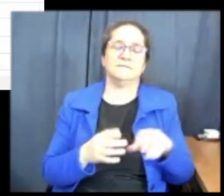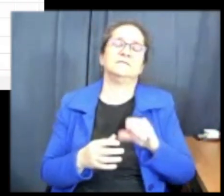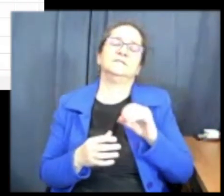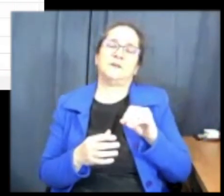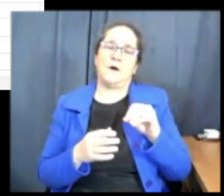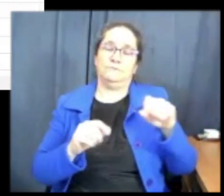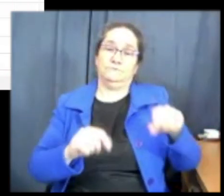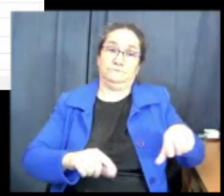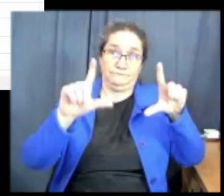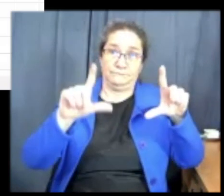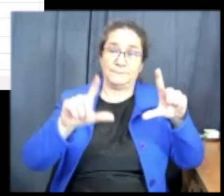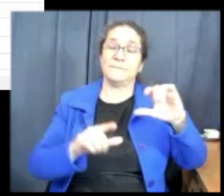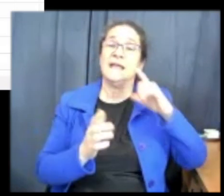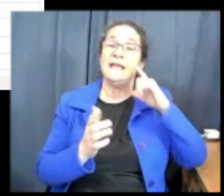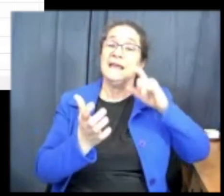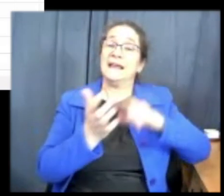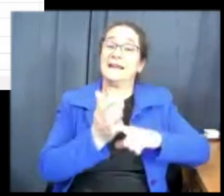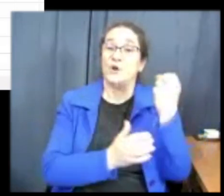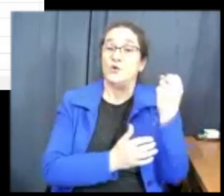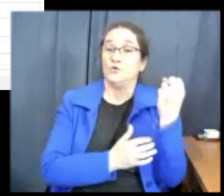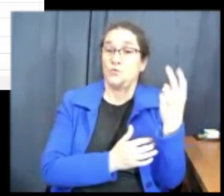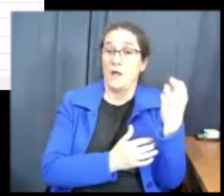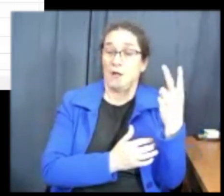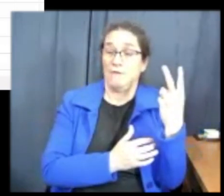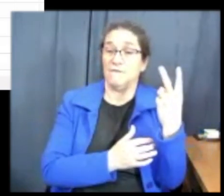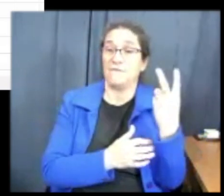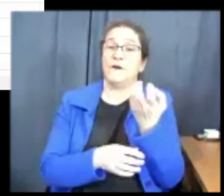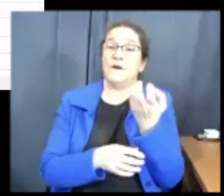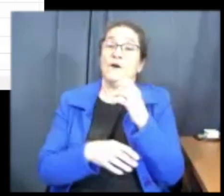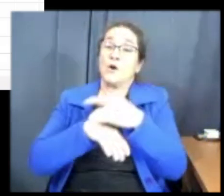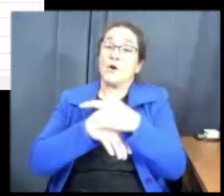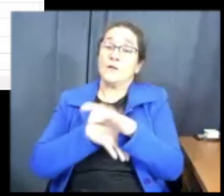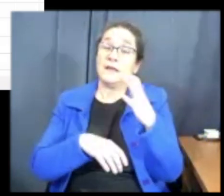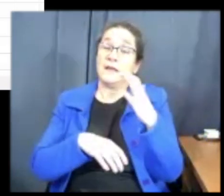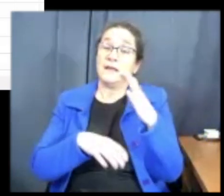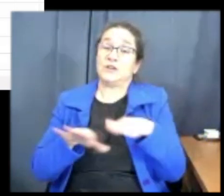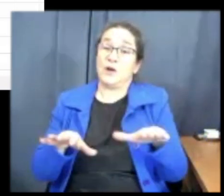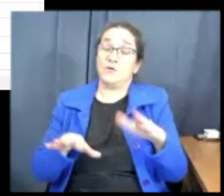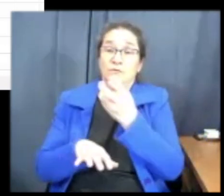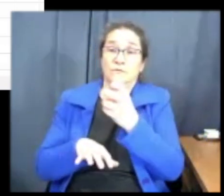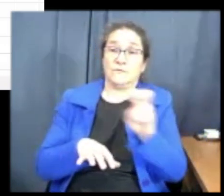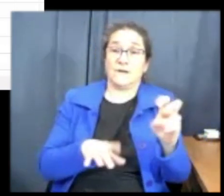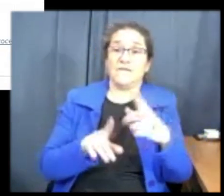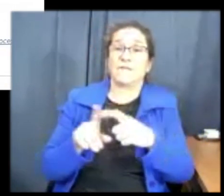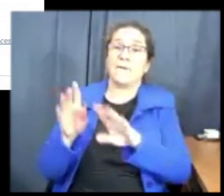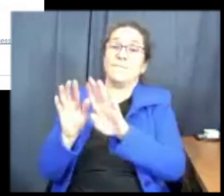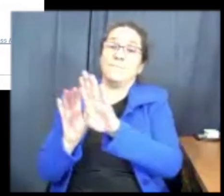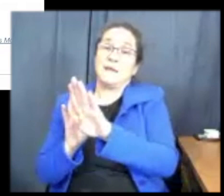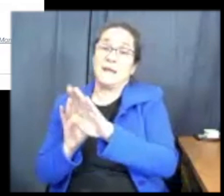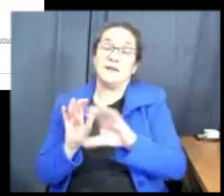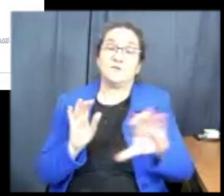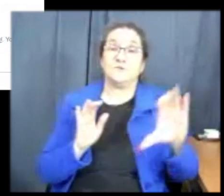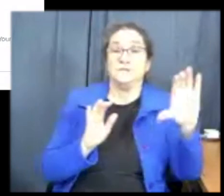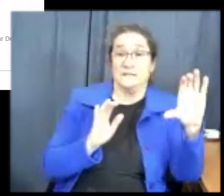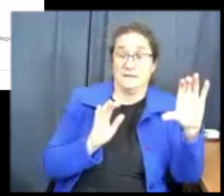12 Early childhood Transition from Part C to B. So when we go to our profile we want to look for Indicator 12